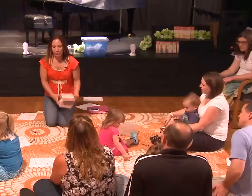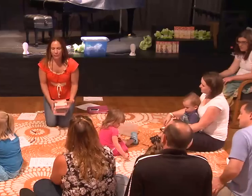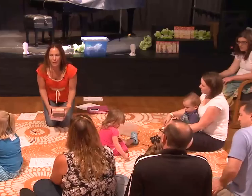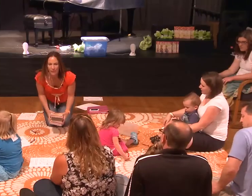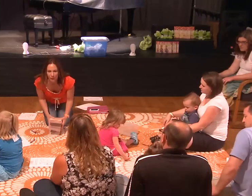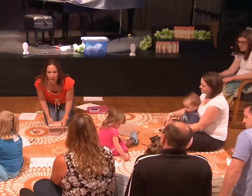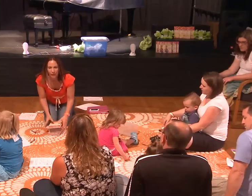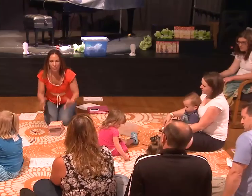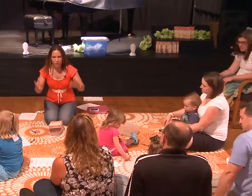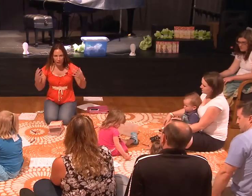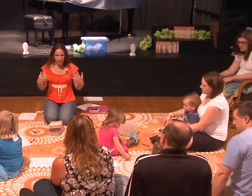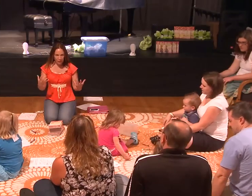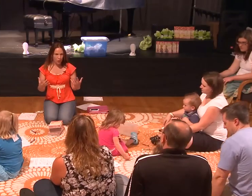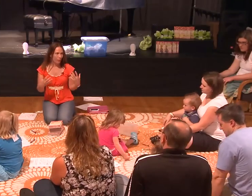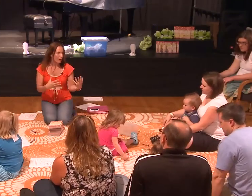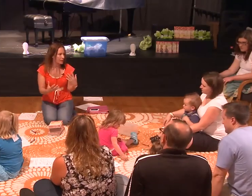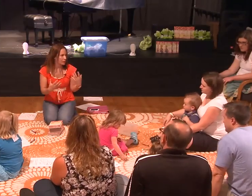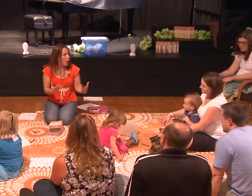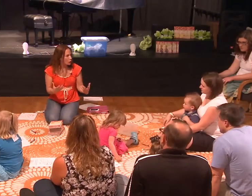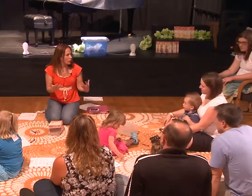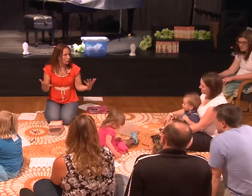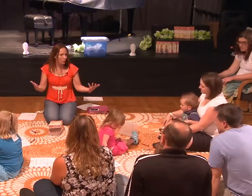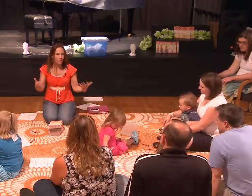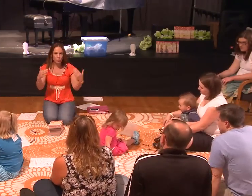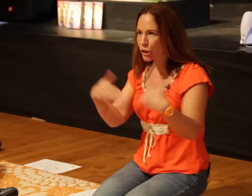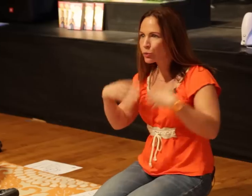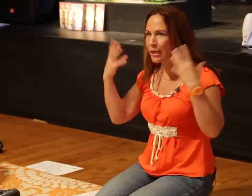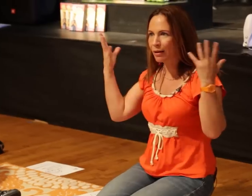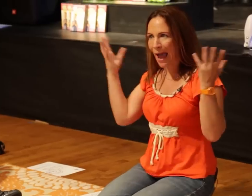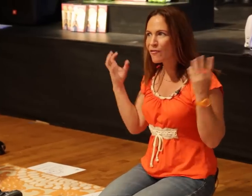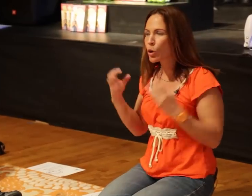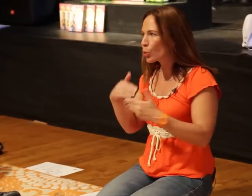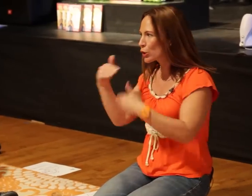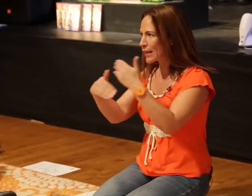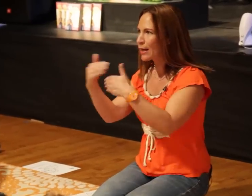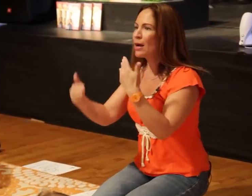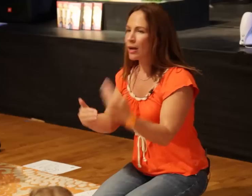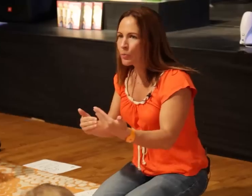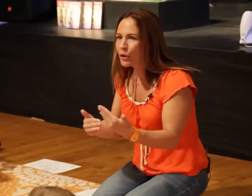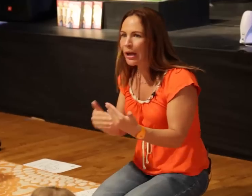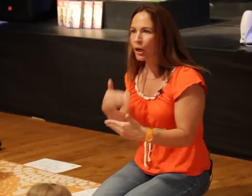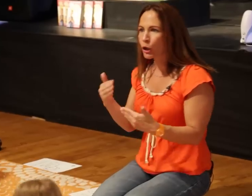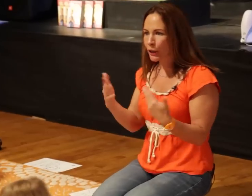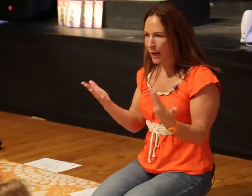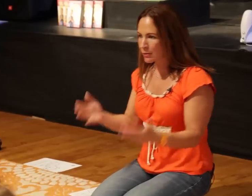So we've found -- and there are studies that show that parents that talk to their children your children have more words, they communicate earlier,